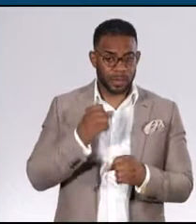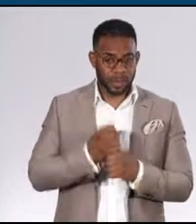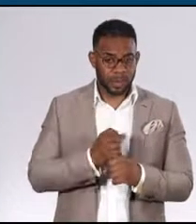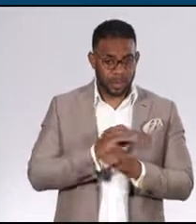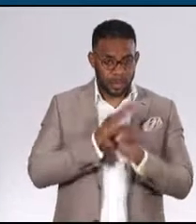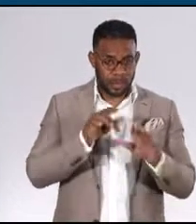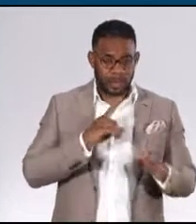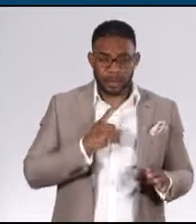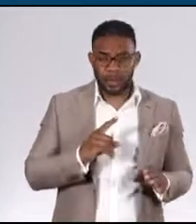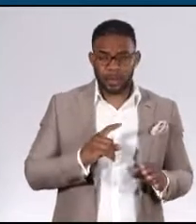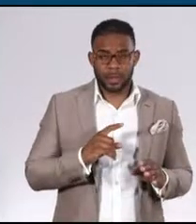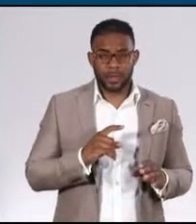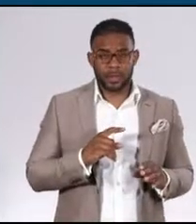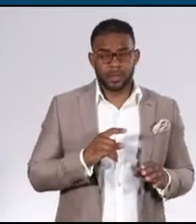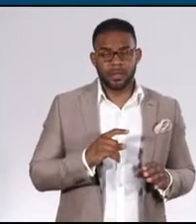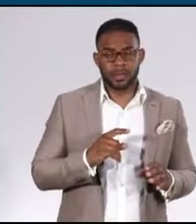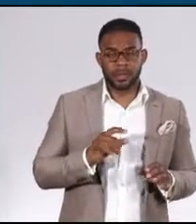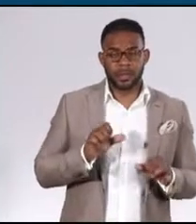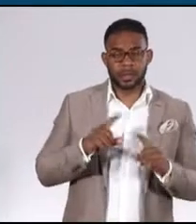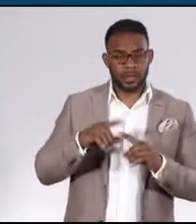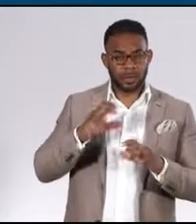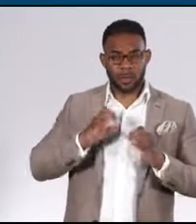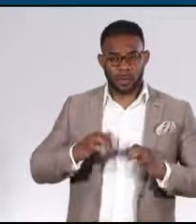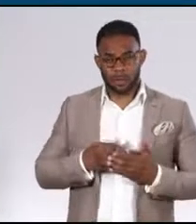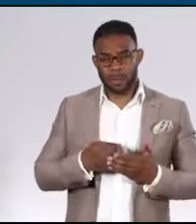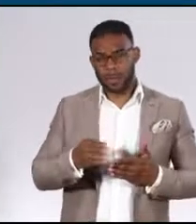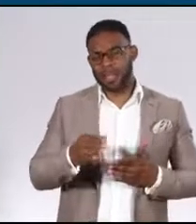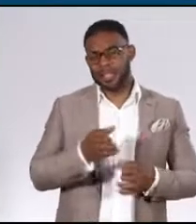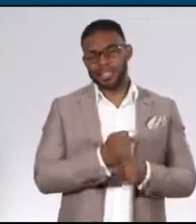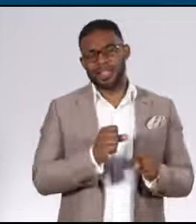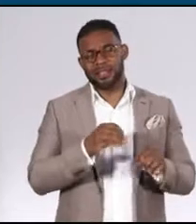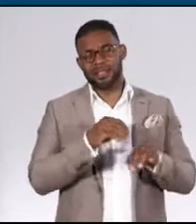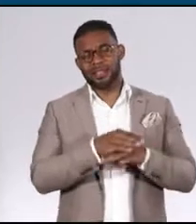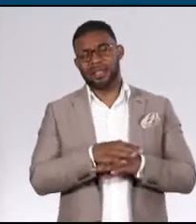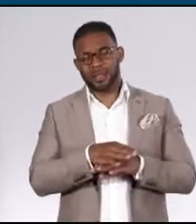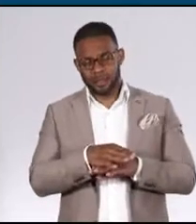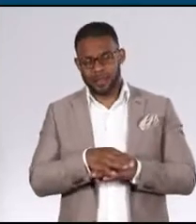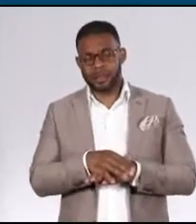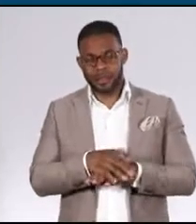there is the ability now for consumers to buy a safe and effective hearing or hearing it over to counter.